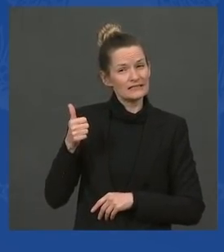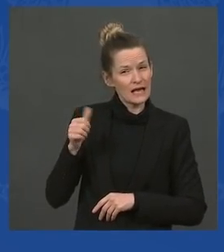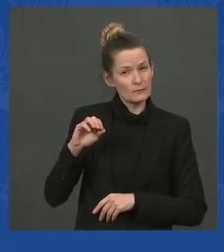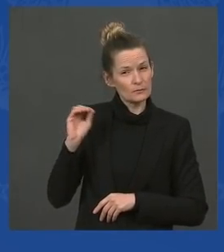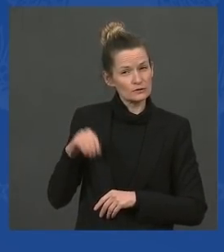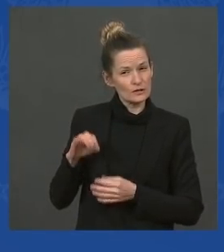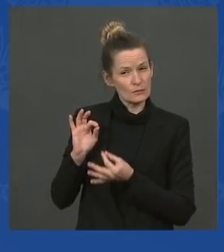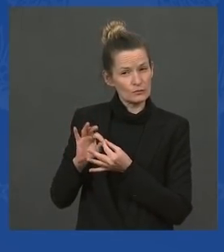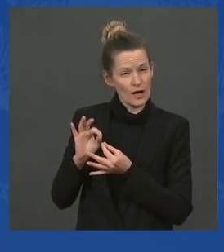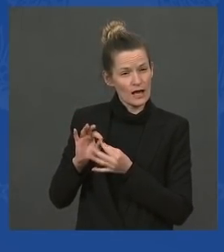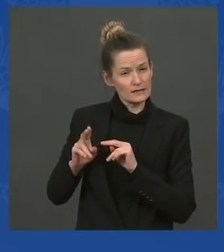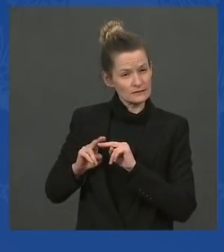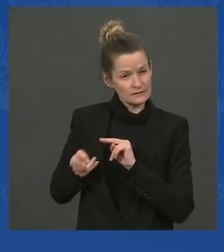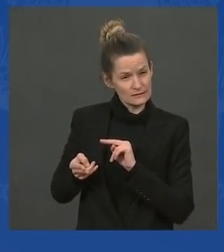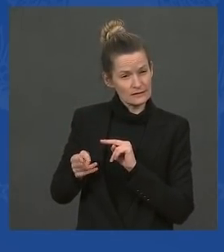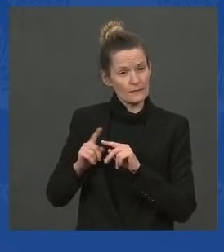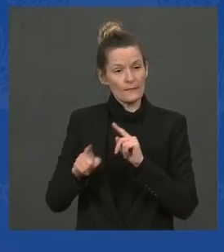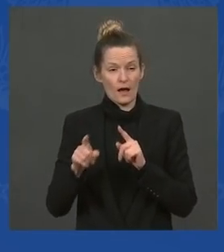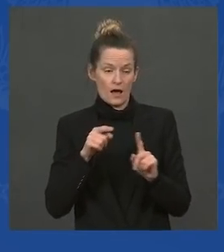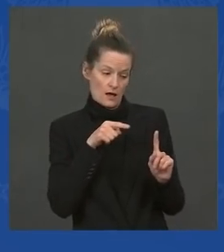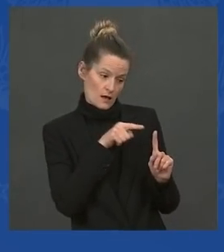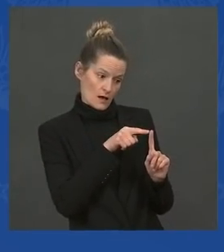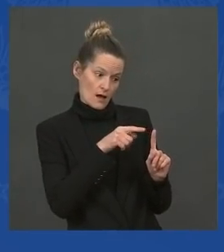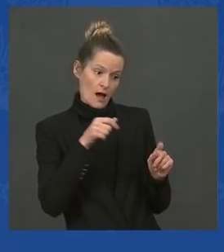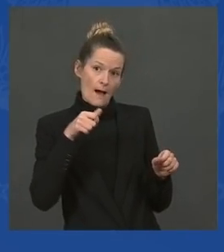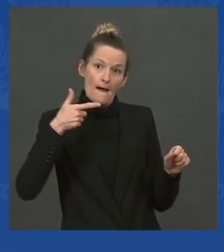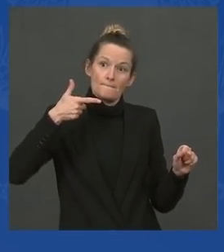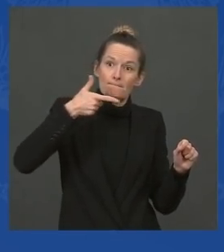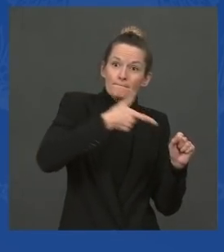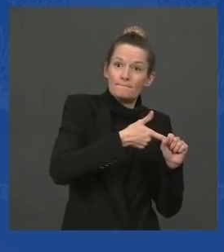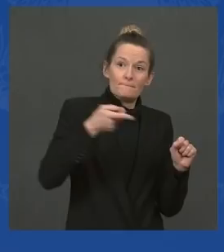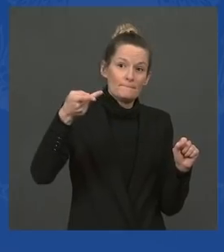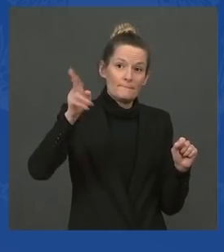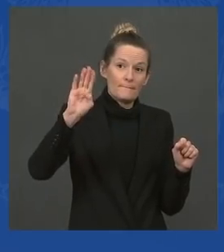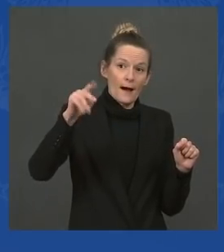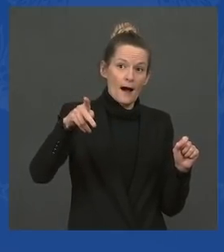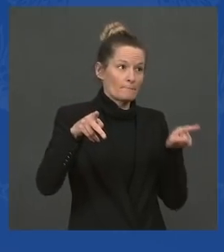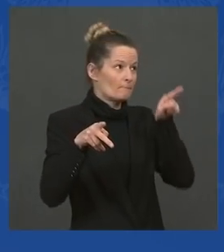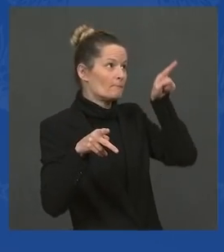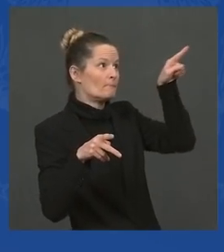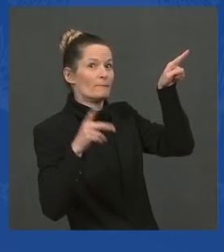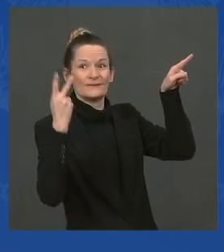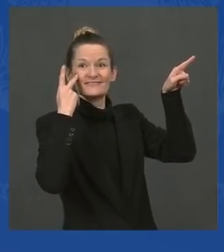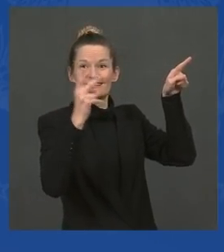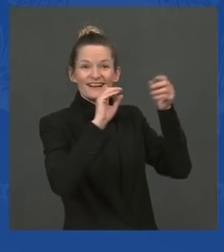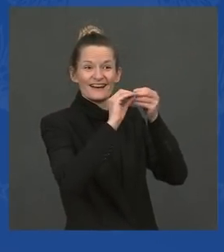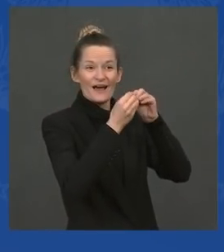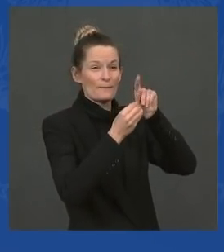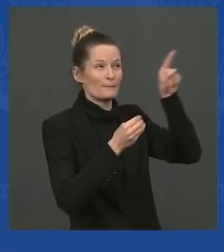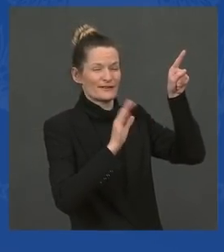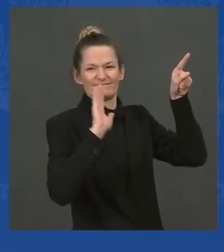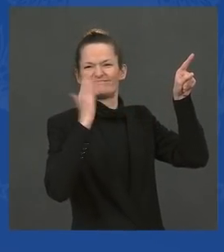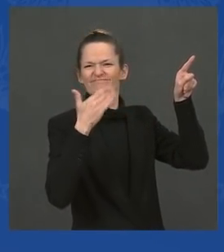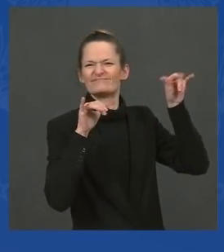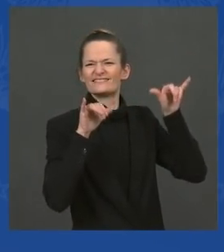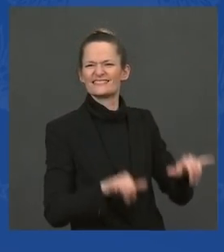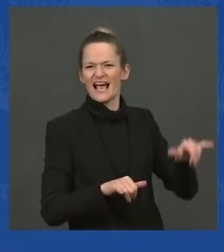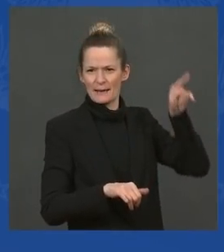But the price of the pump hasn't budged a penny. In other words, gas supply companies are paying less